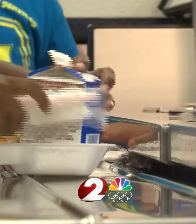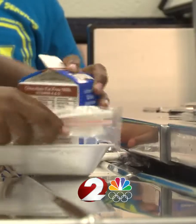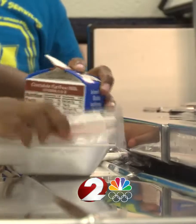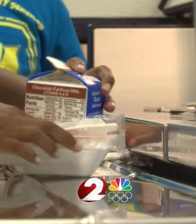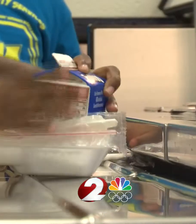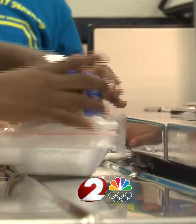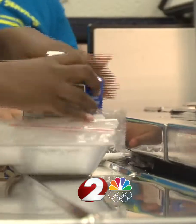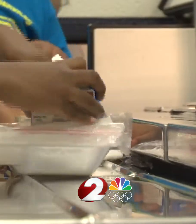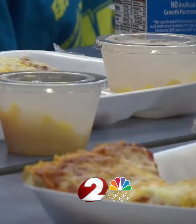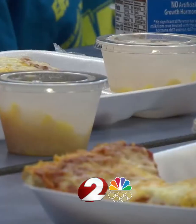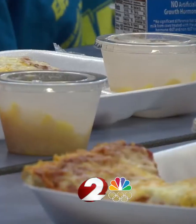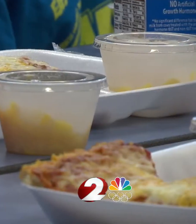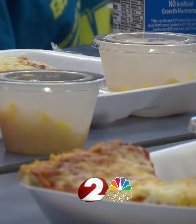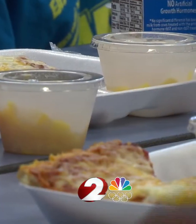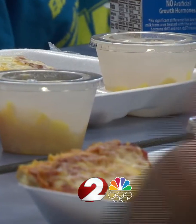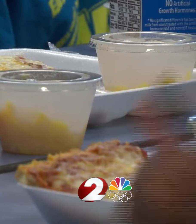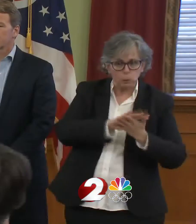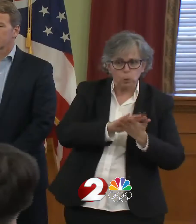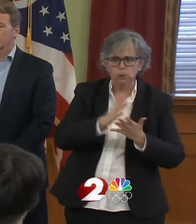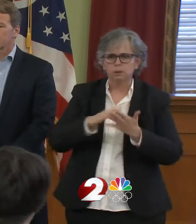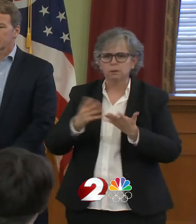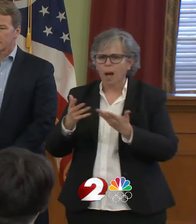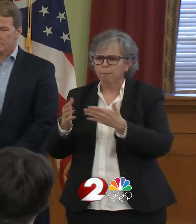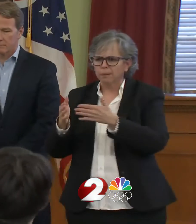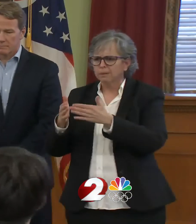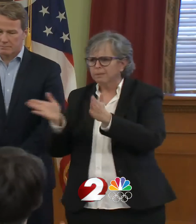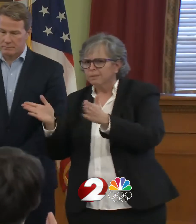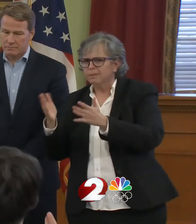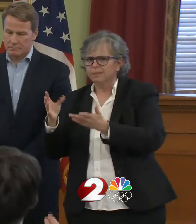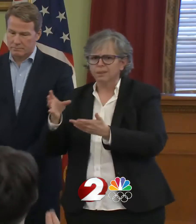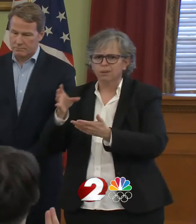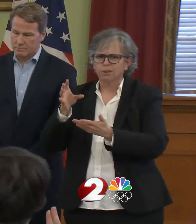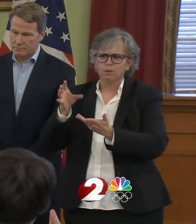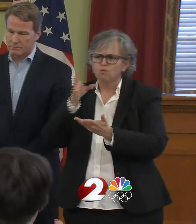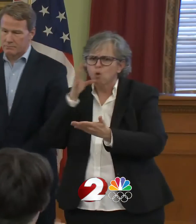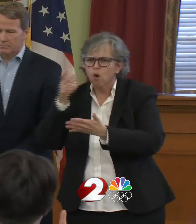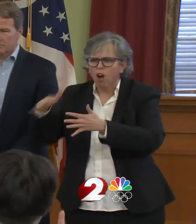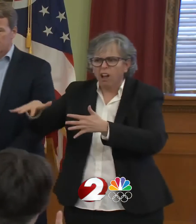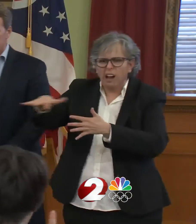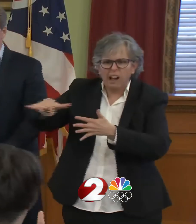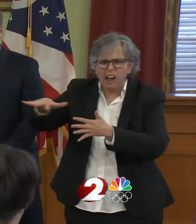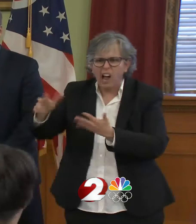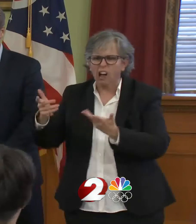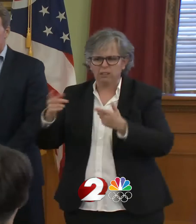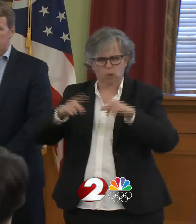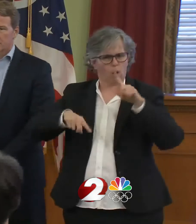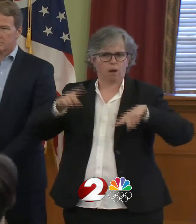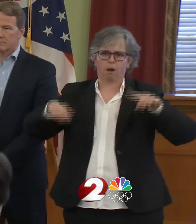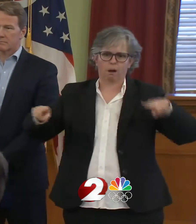CARE OF US. GOVERNOR DEWINE IT'S GOING TO BE UP TO EACH SCHOOL. EACH SCHOOL IS DIFFERENT ...BUT WE KNOW FROM TALKING TO SUPERINTENDENTS THAT THEY WANT TO DO THIS.